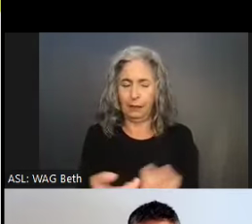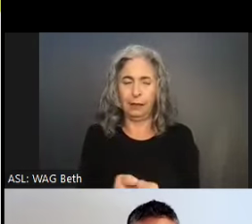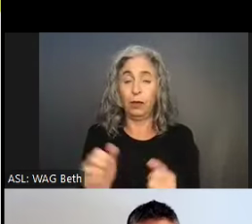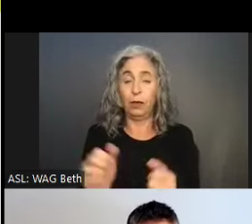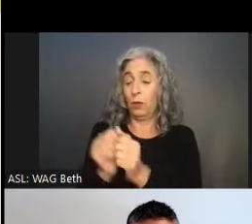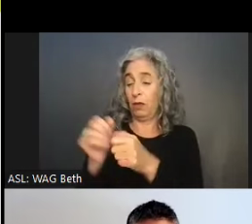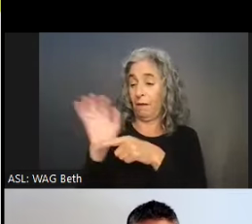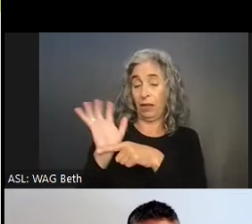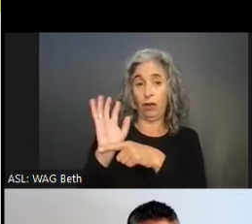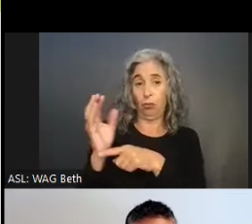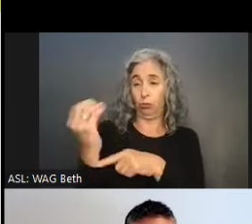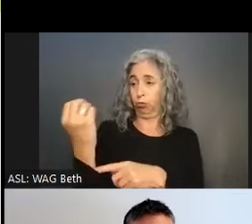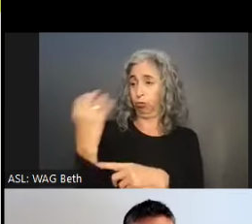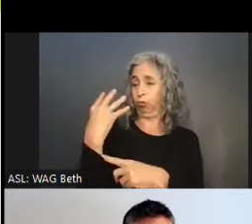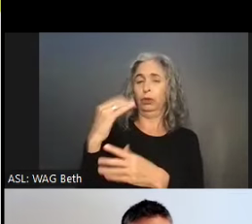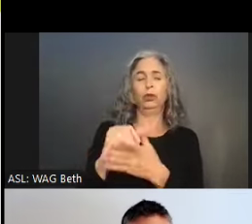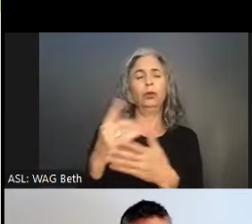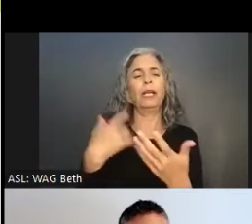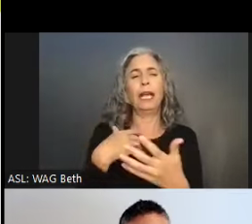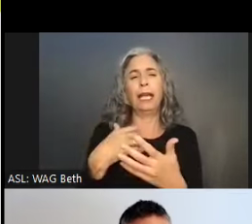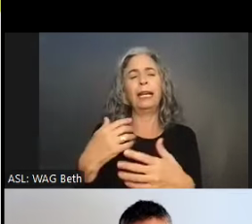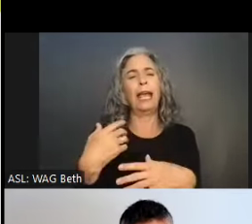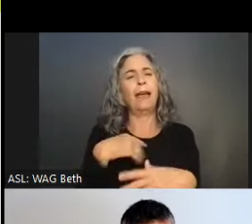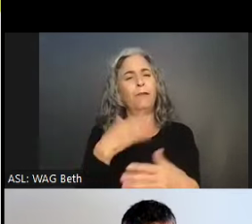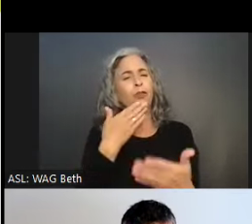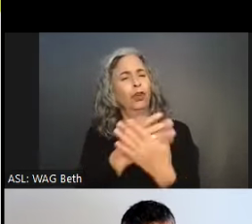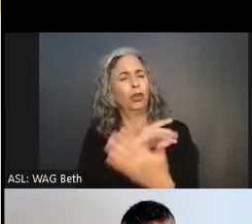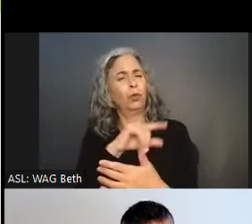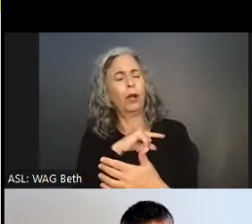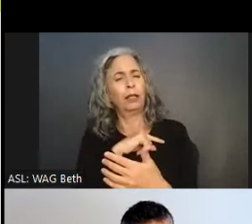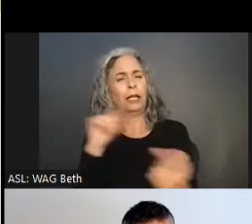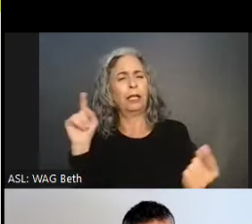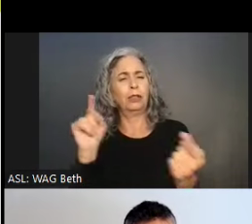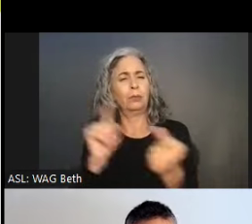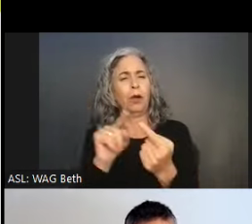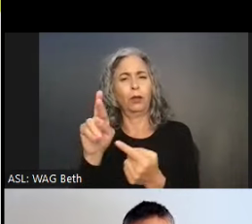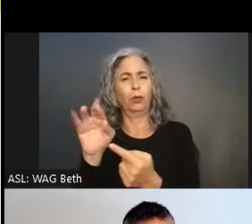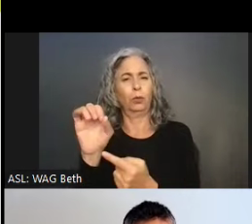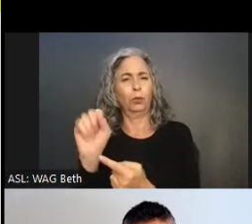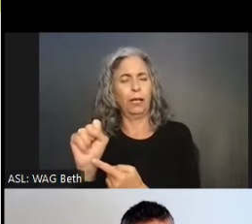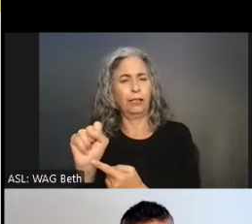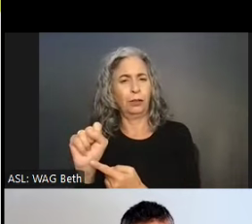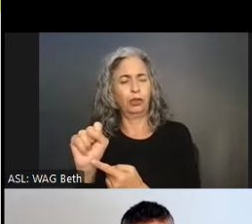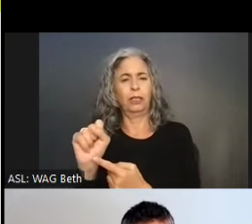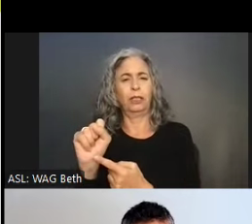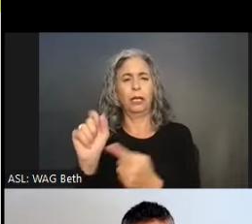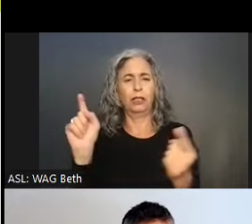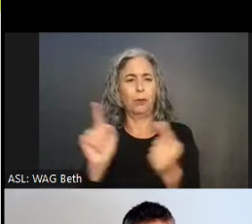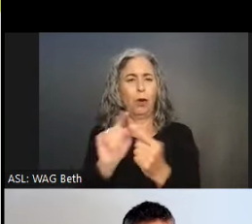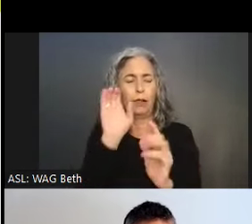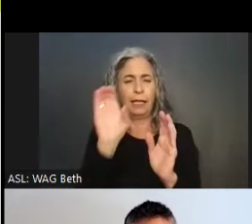you can generally achieve good quality at a smaller resolution. A smaller image size, while